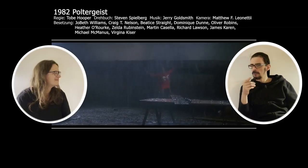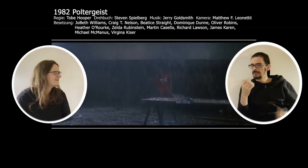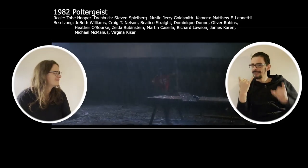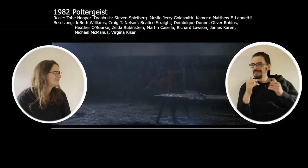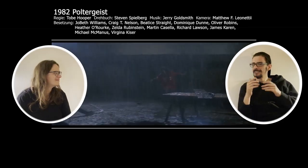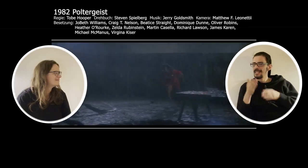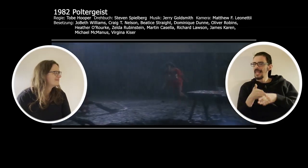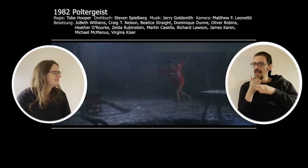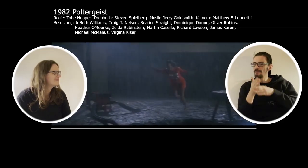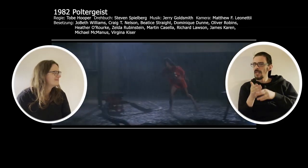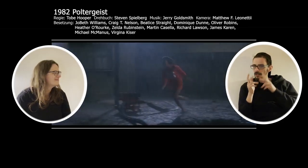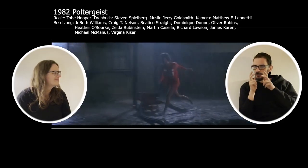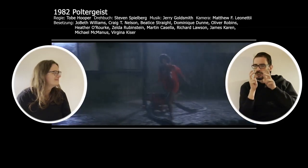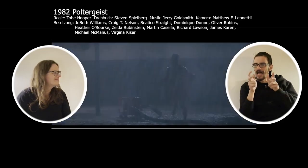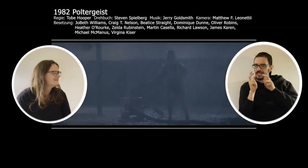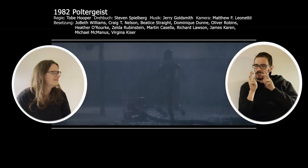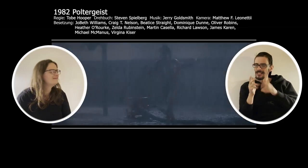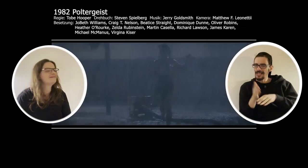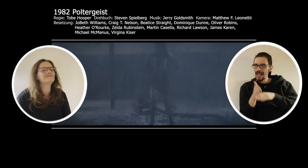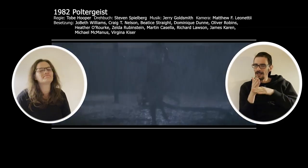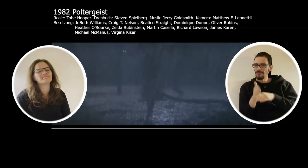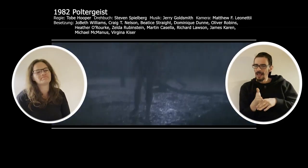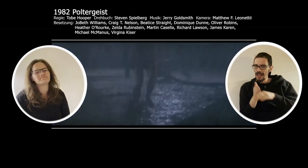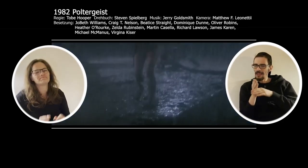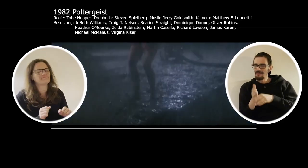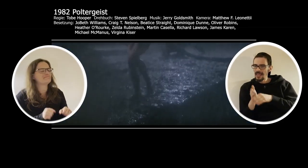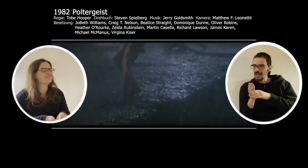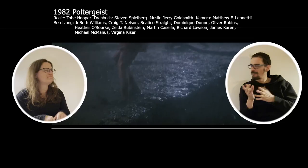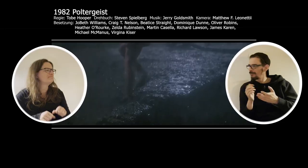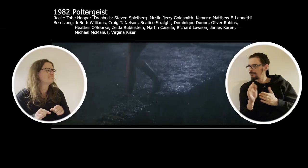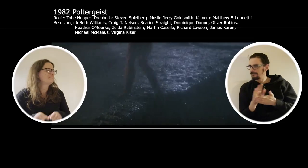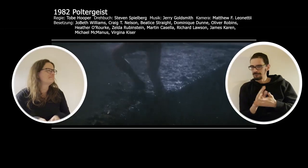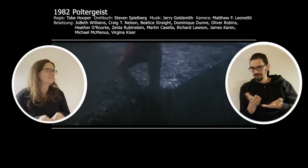I think she's calling for help. That could well be possible.